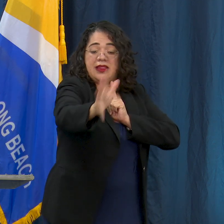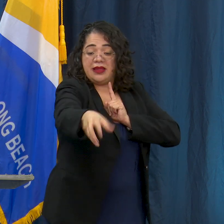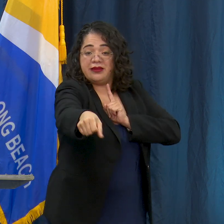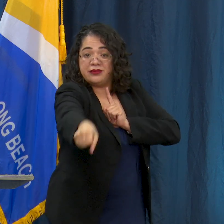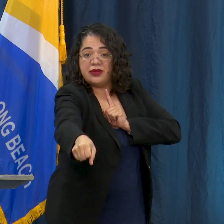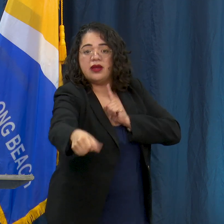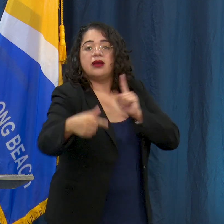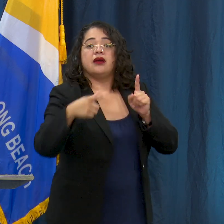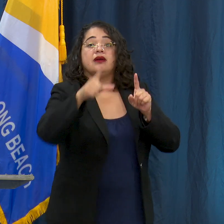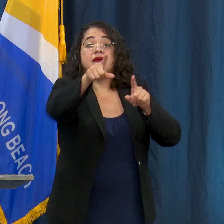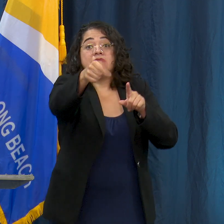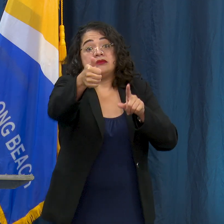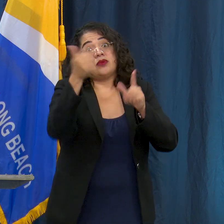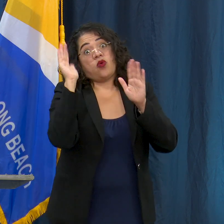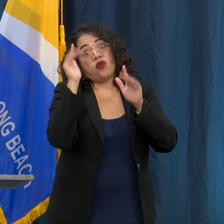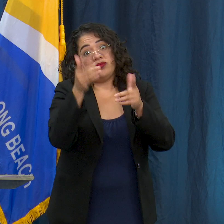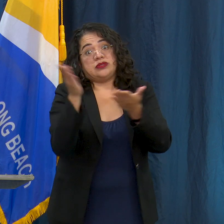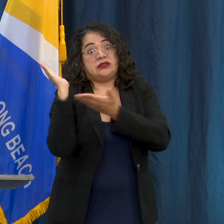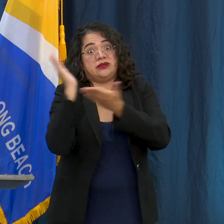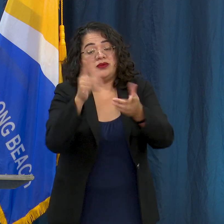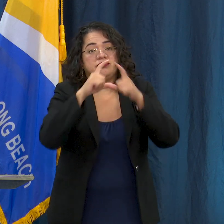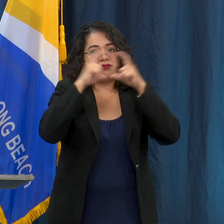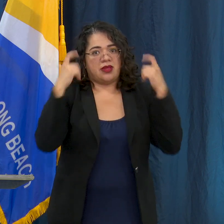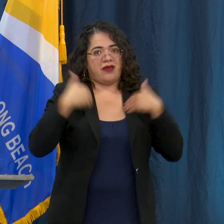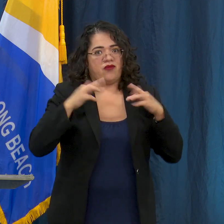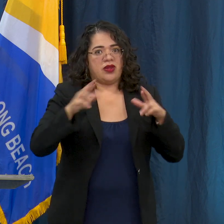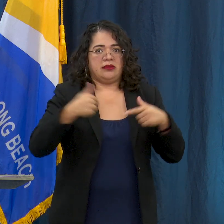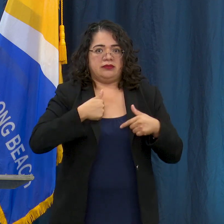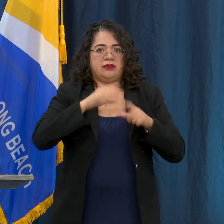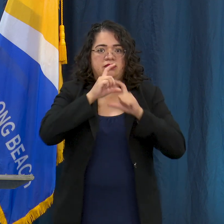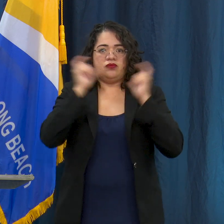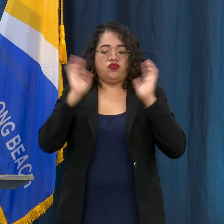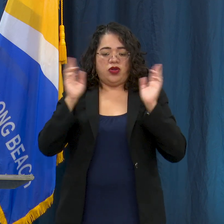wearing one too. Wash your hands or use hand sanitizer after accepting